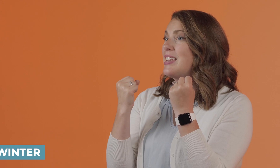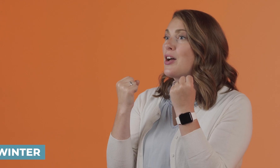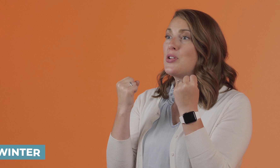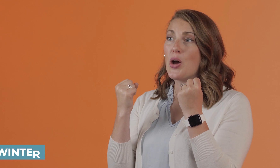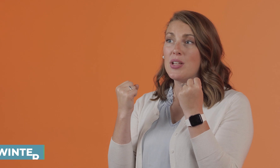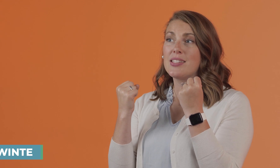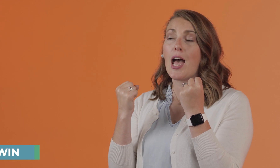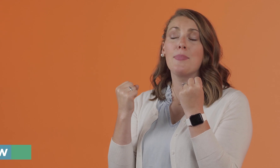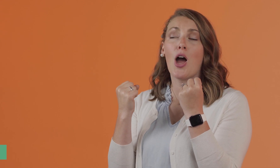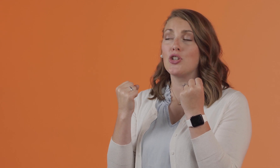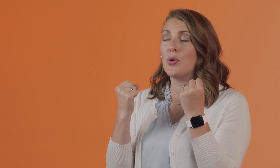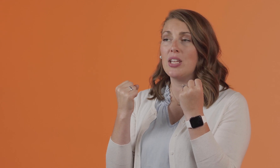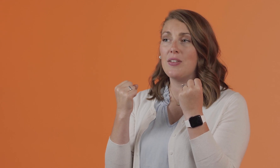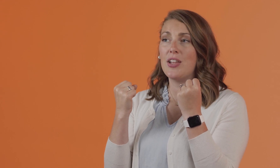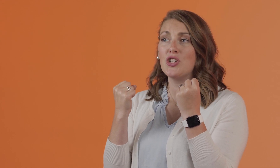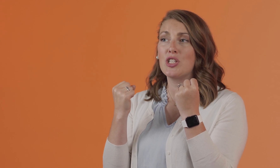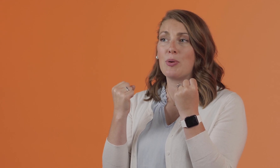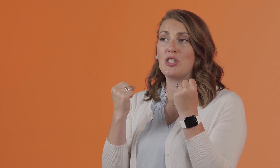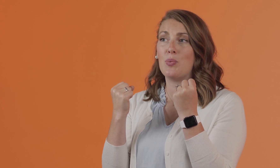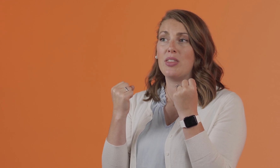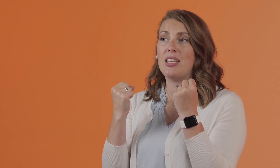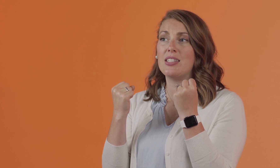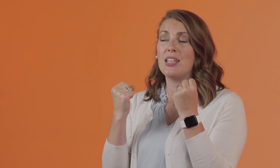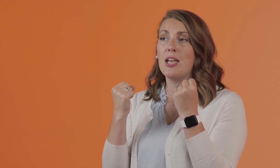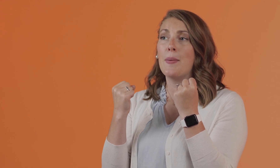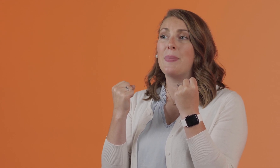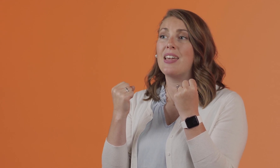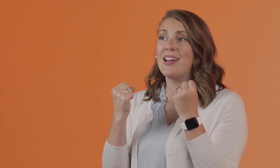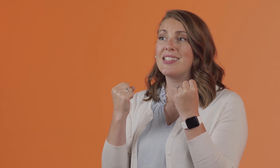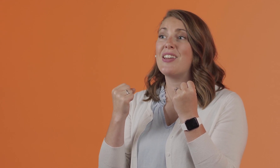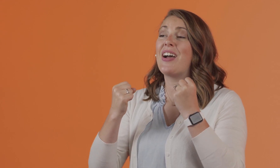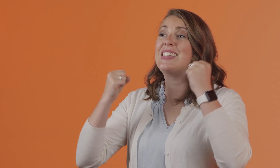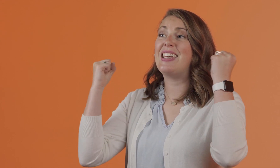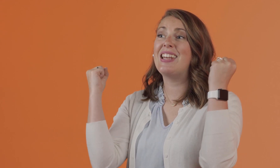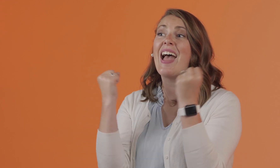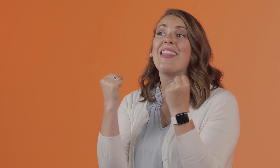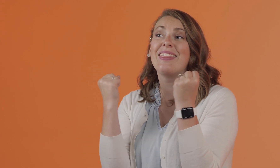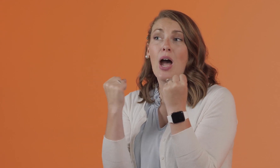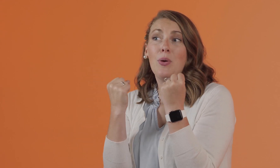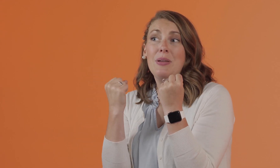Now notice I'm not showing any facial expression with this, because if I did that would be the